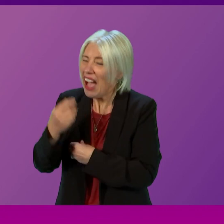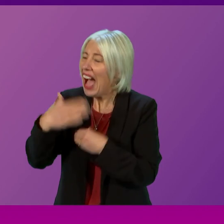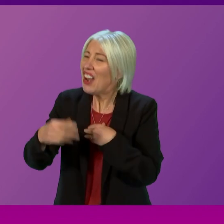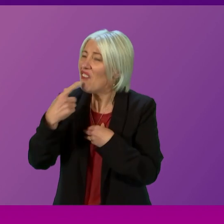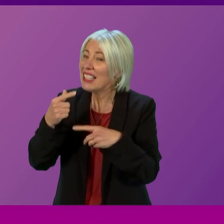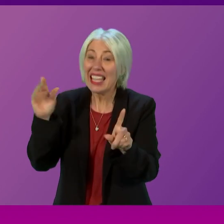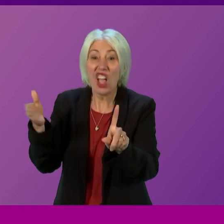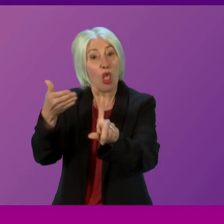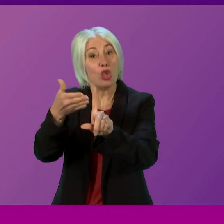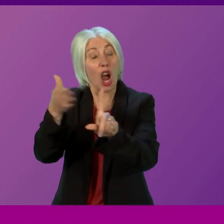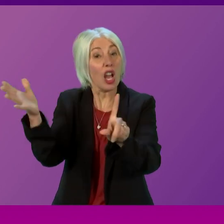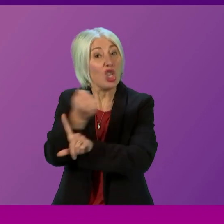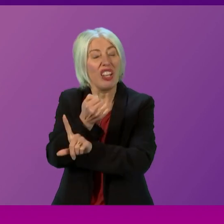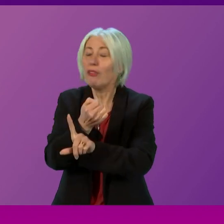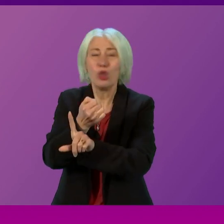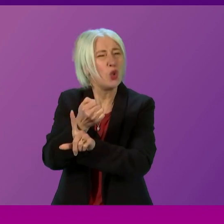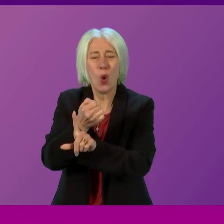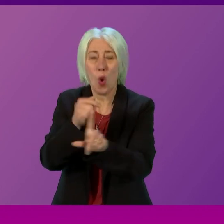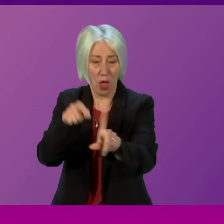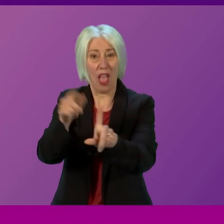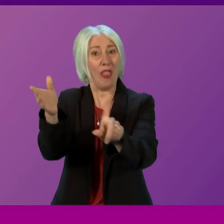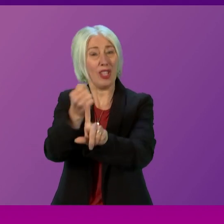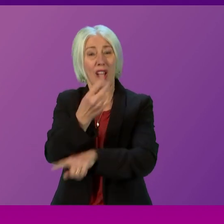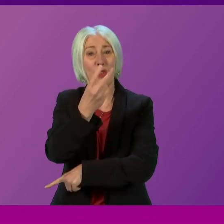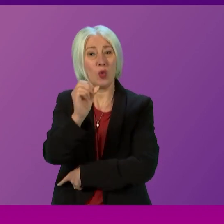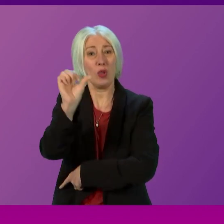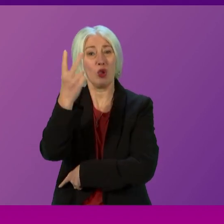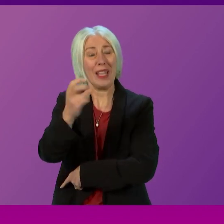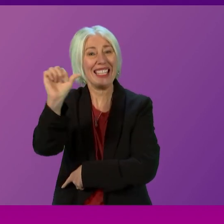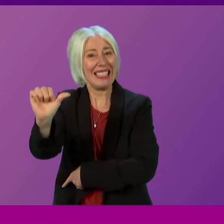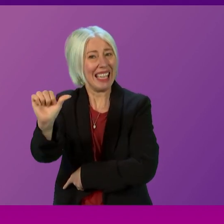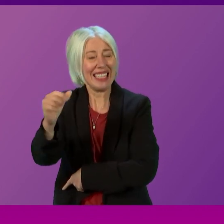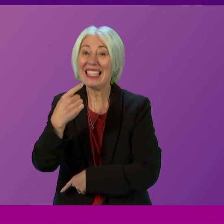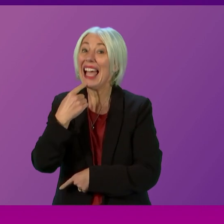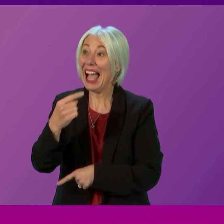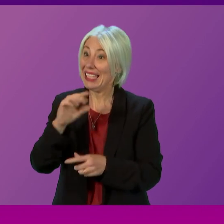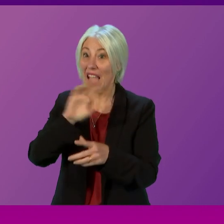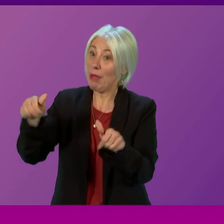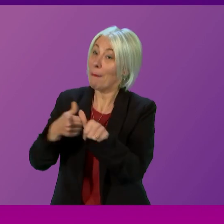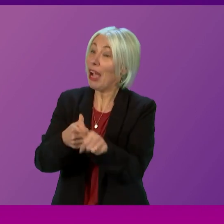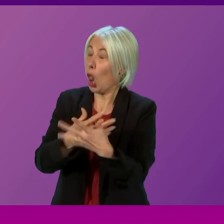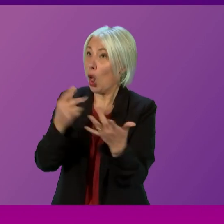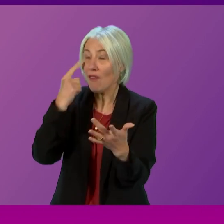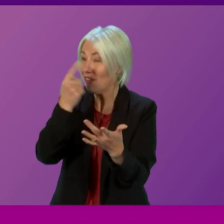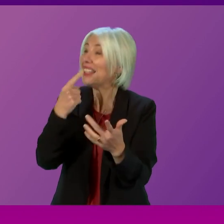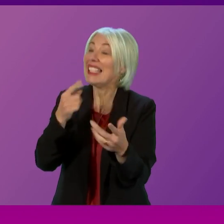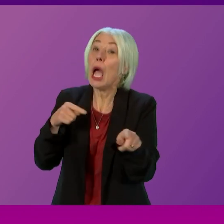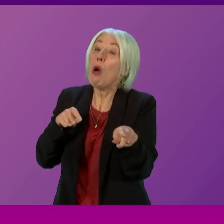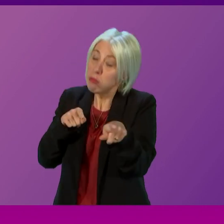been met. I said—and backed it up with lots of evidence—that progress is being made.